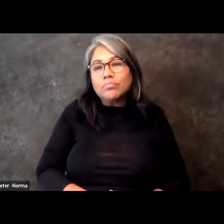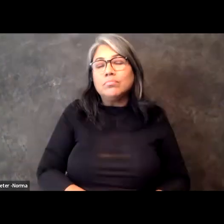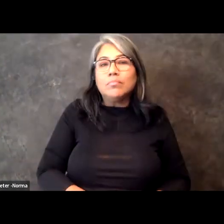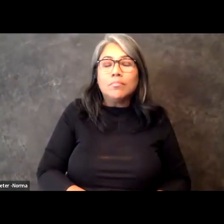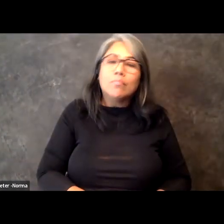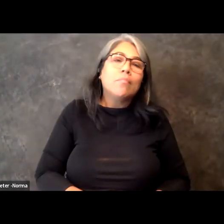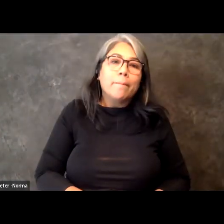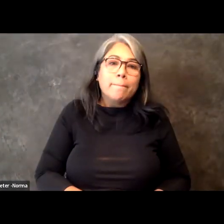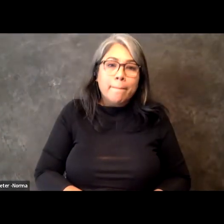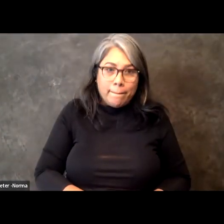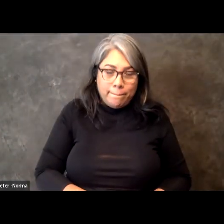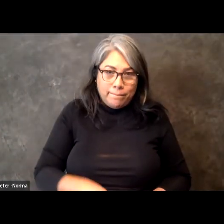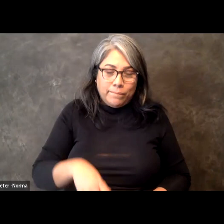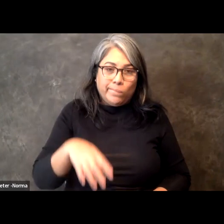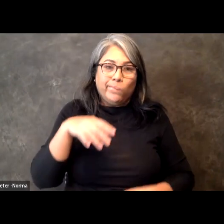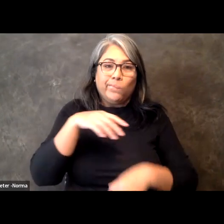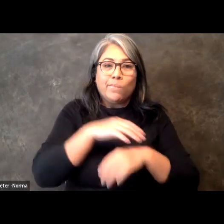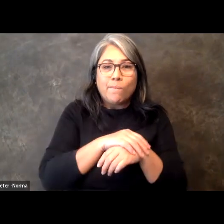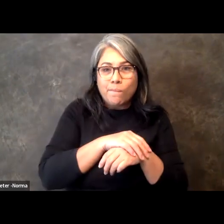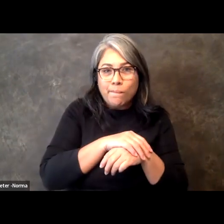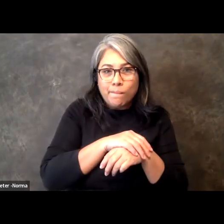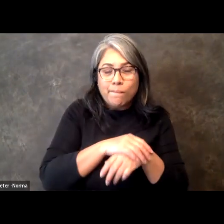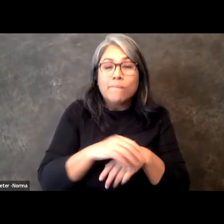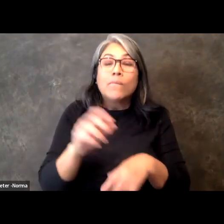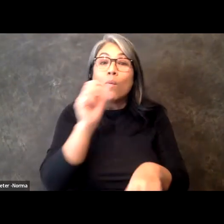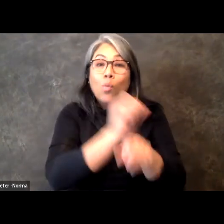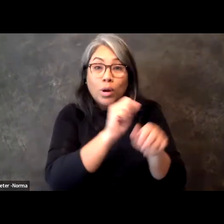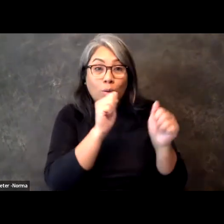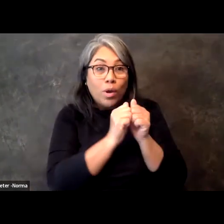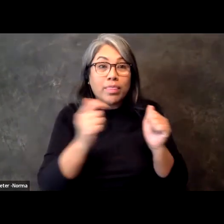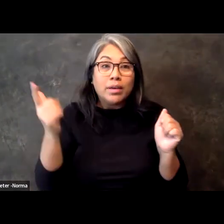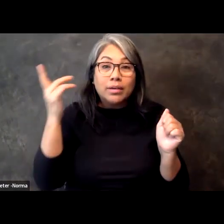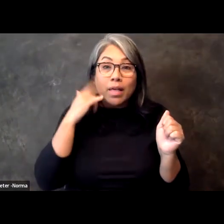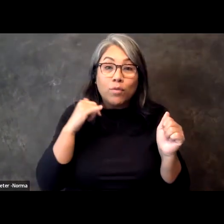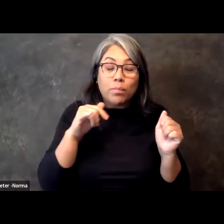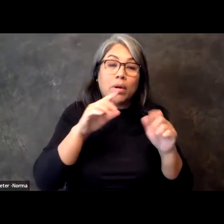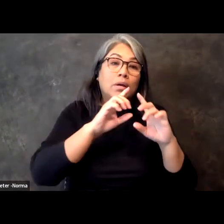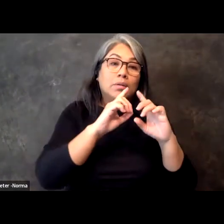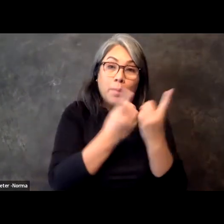and working with the California Department of Technology and other State agencies under the